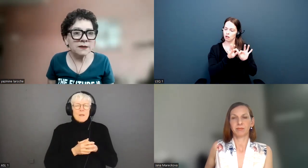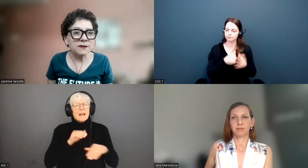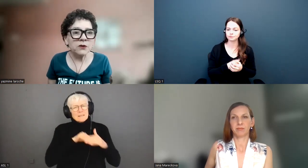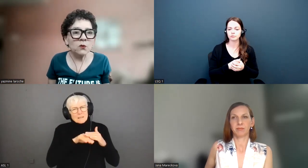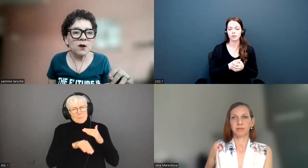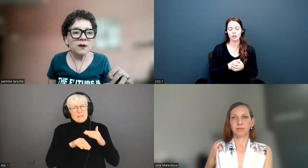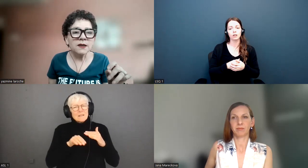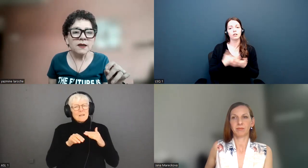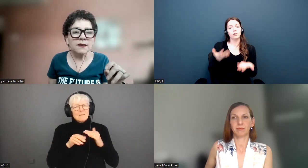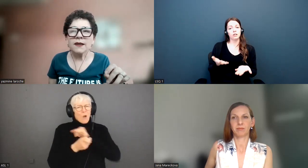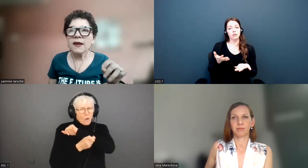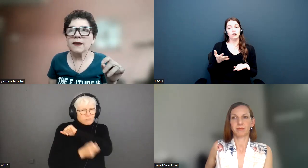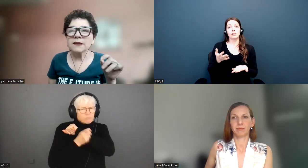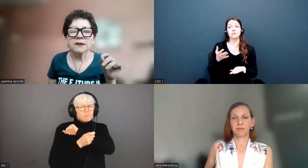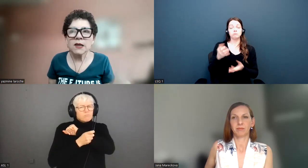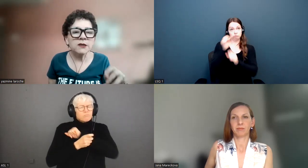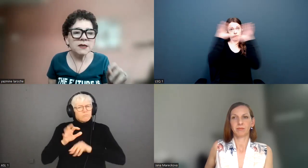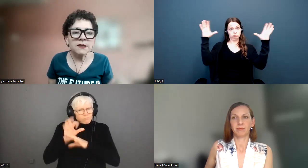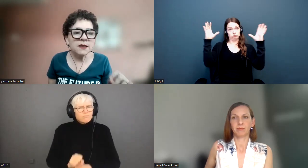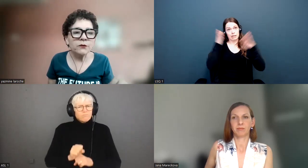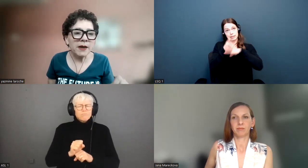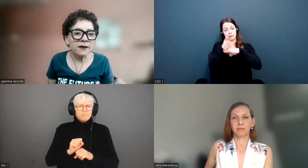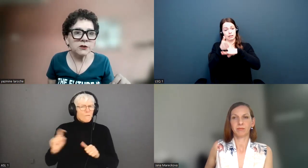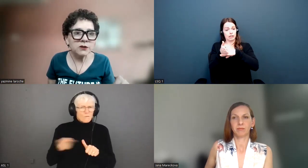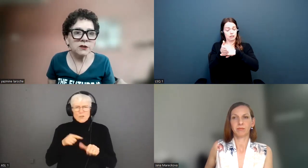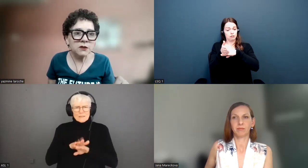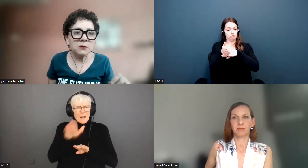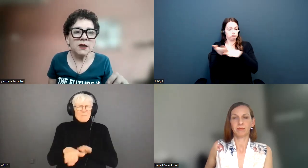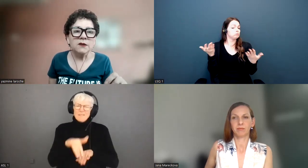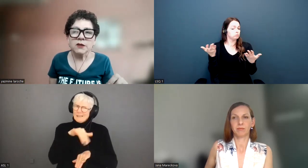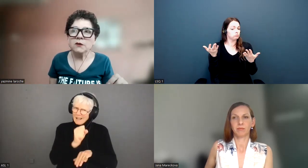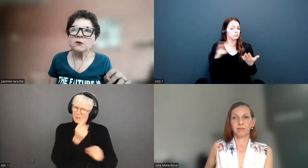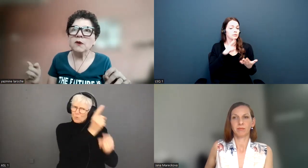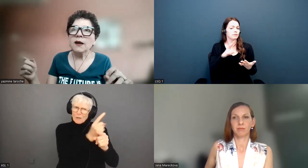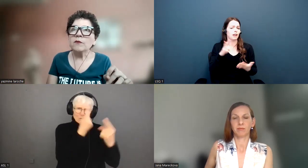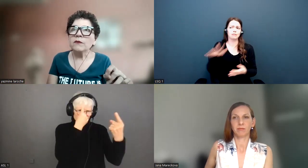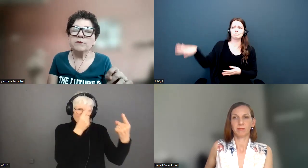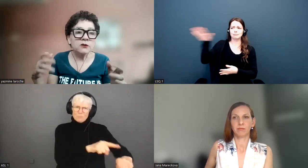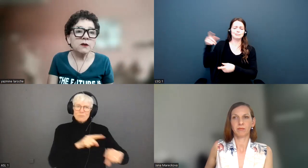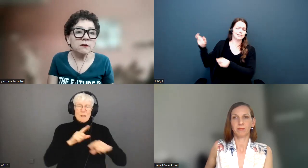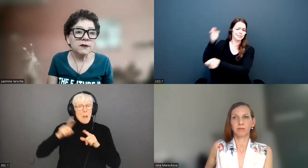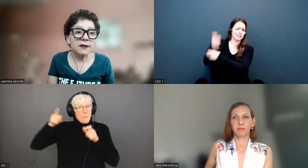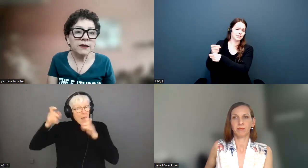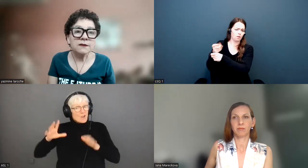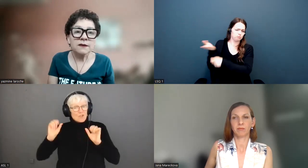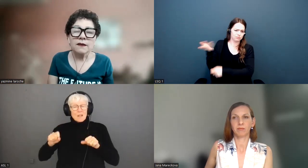so you want like it's such an easy thing for a manager to do to um make sure that events